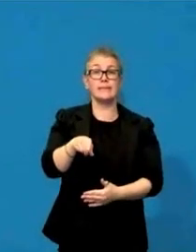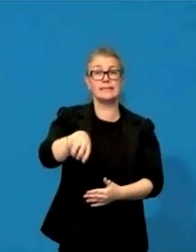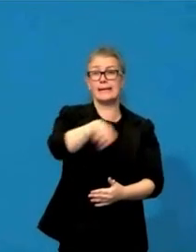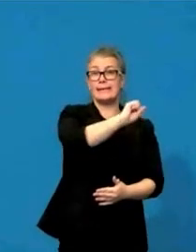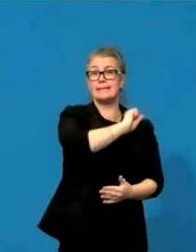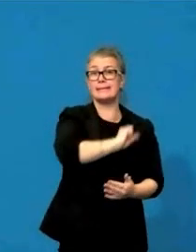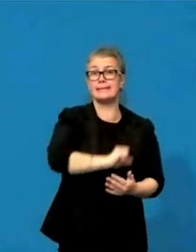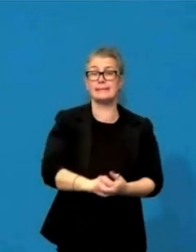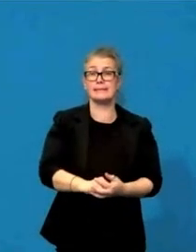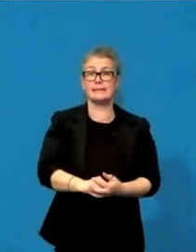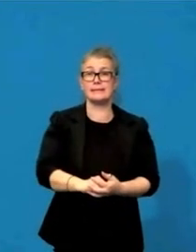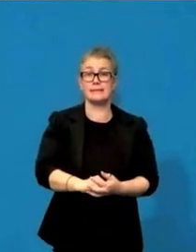So, that was the hoist - the car hoist.